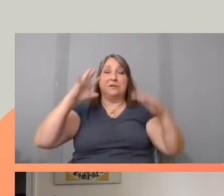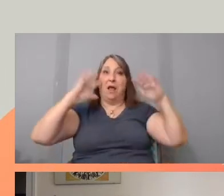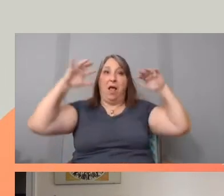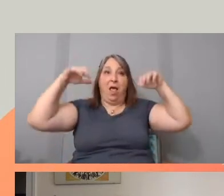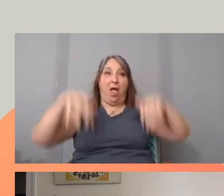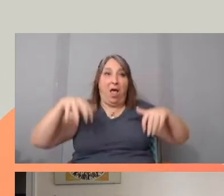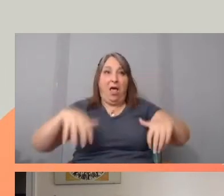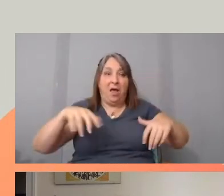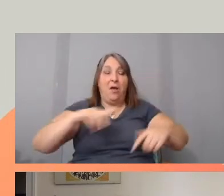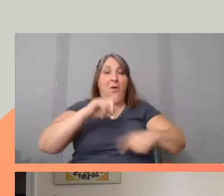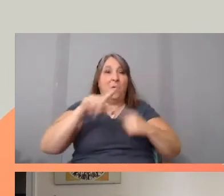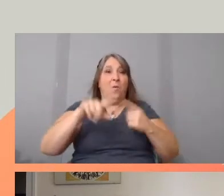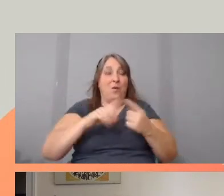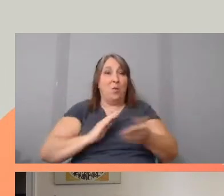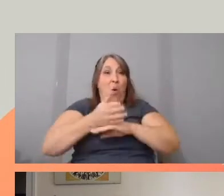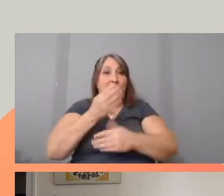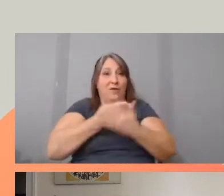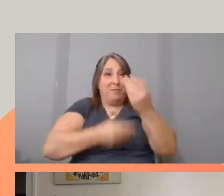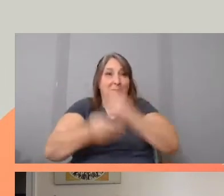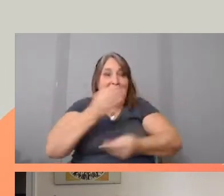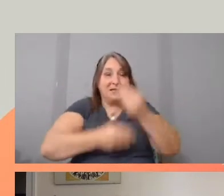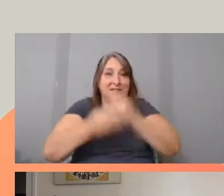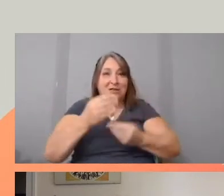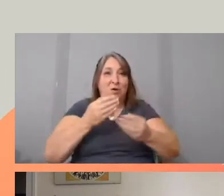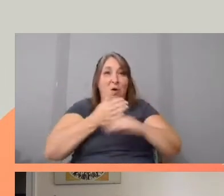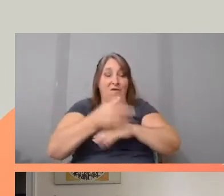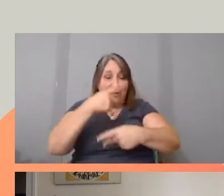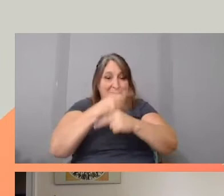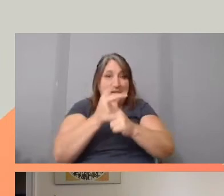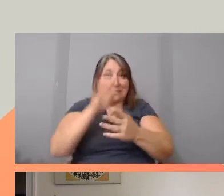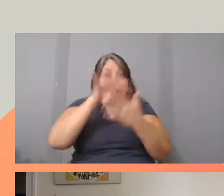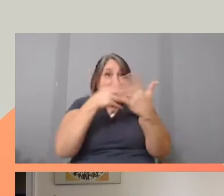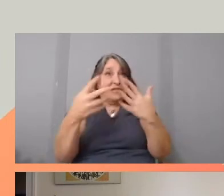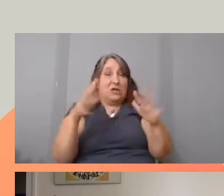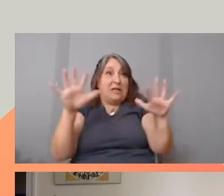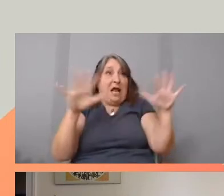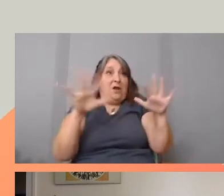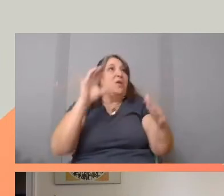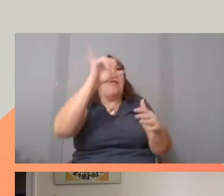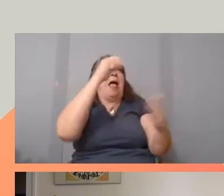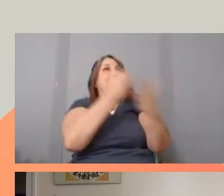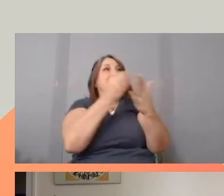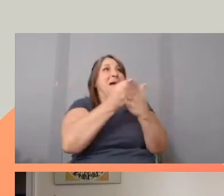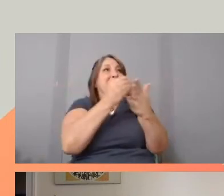over budget or over like production schedule. 'Cause I'm like, that is money that could have gone to an independent.